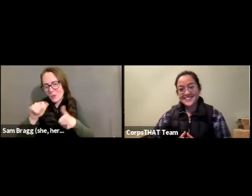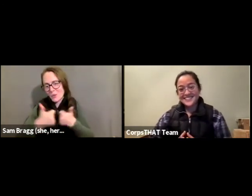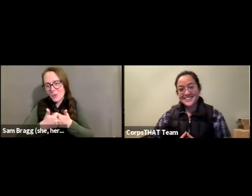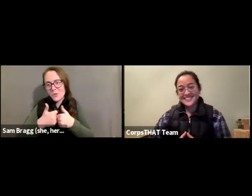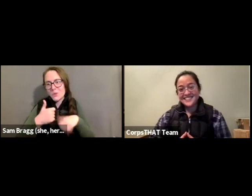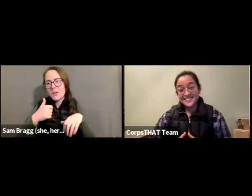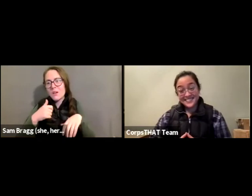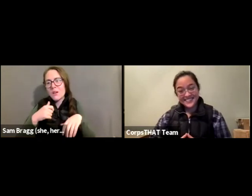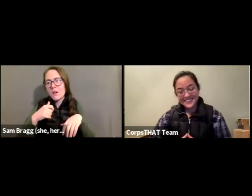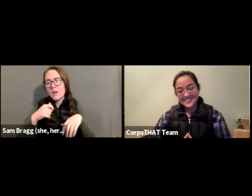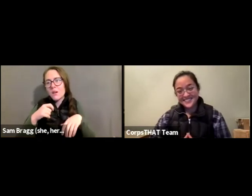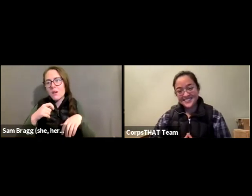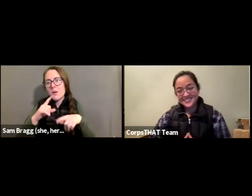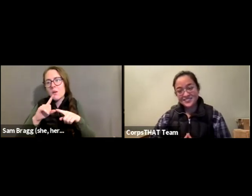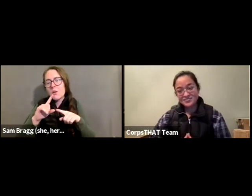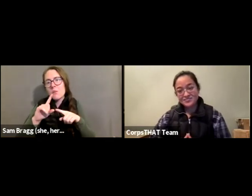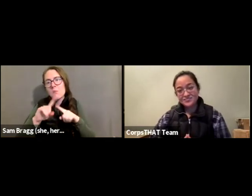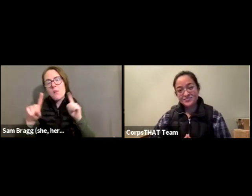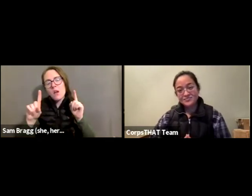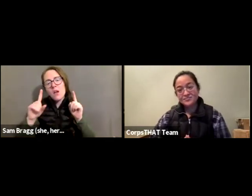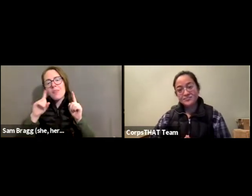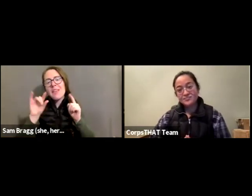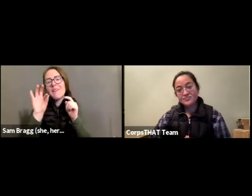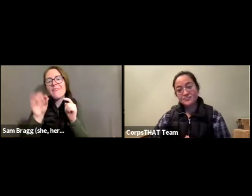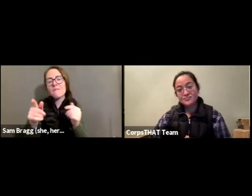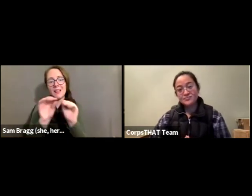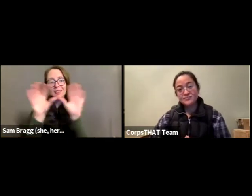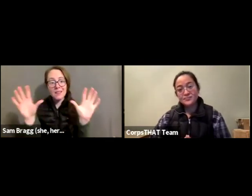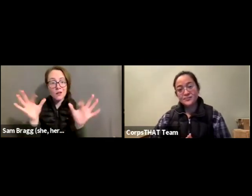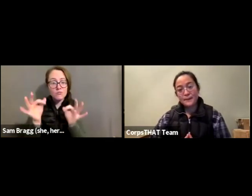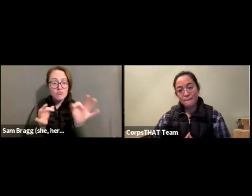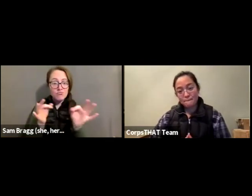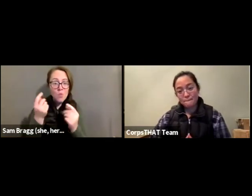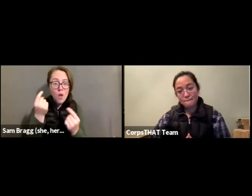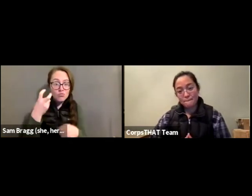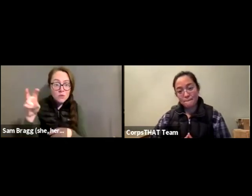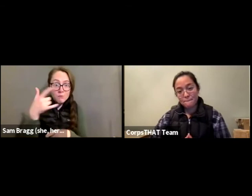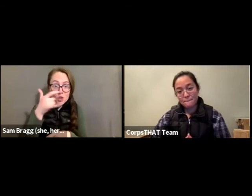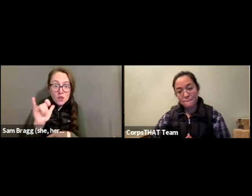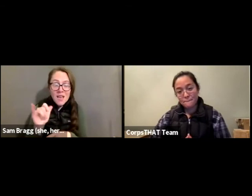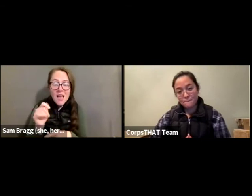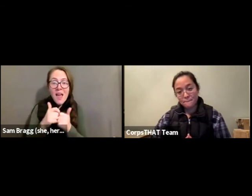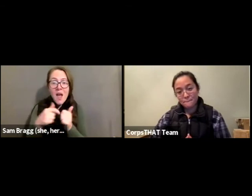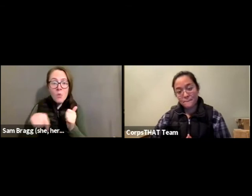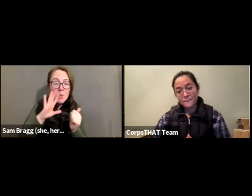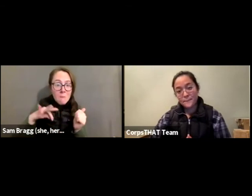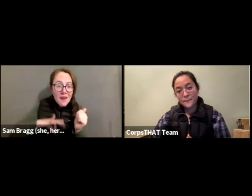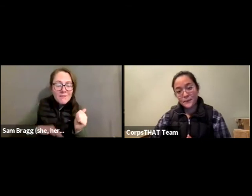technology it's pretty difficult to establish a group like that but if you have a clear